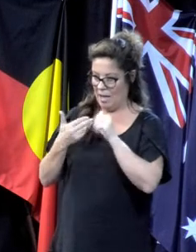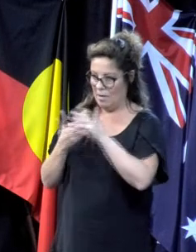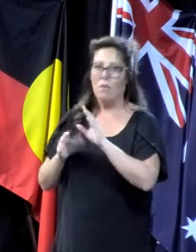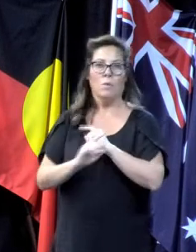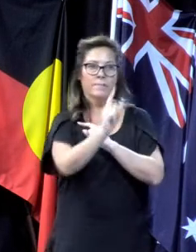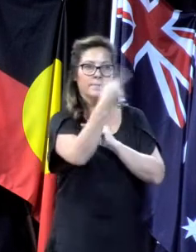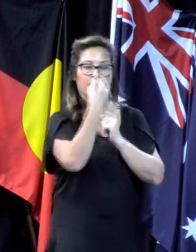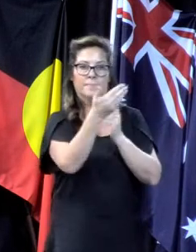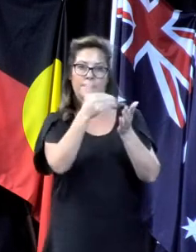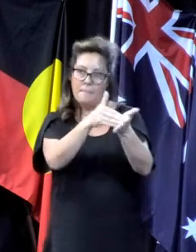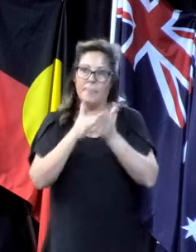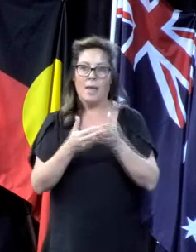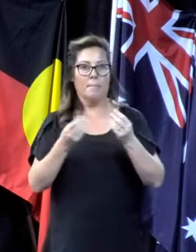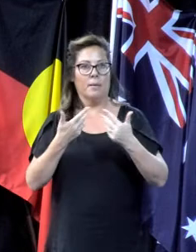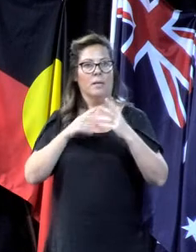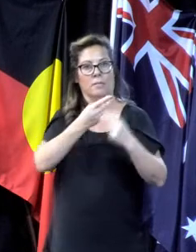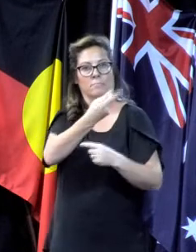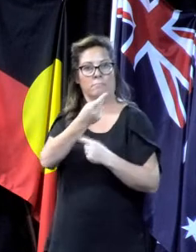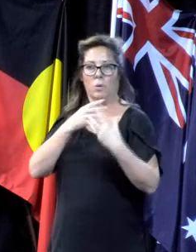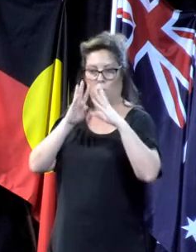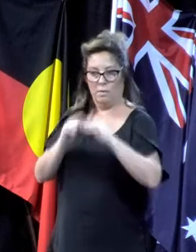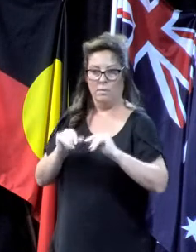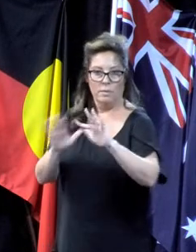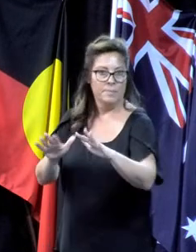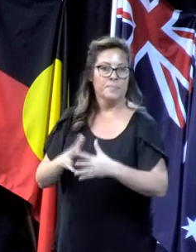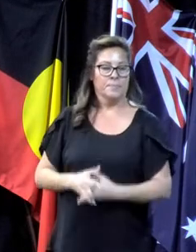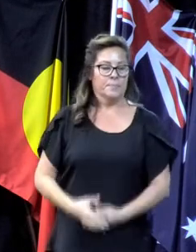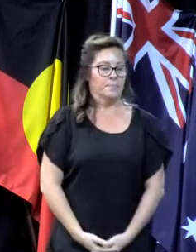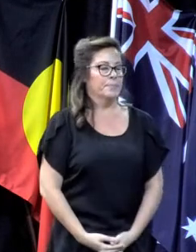Okay. Thank you. Mr Dale? MR DALE: Exactly the same process.